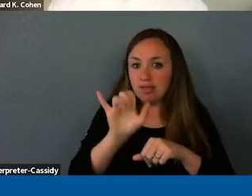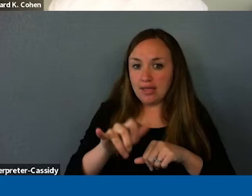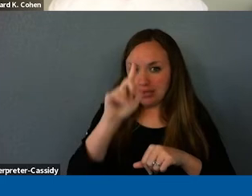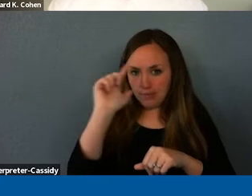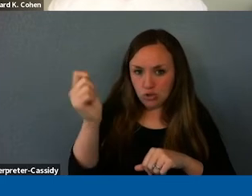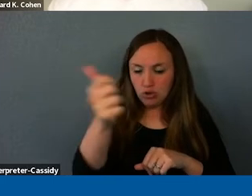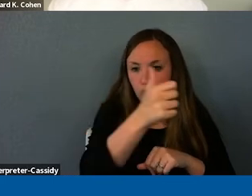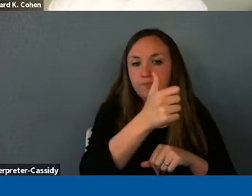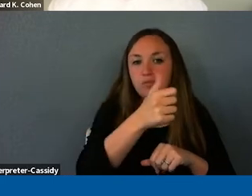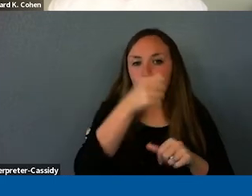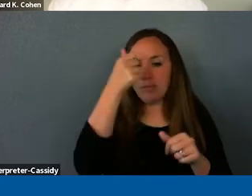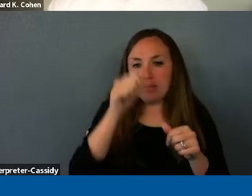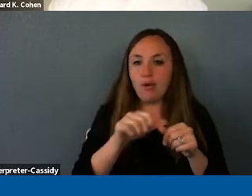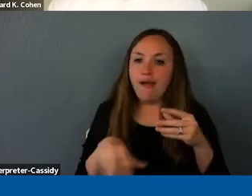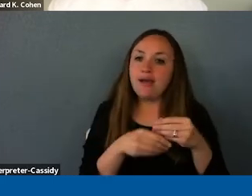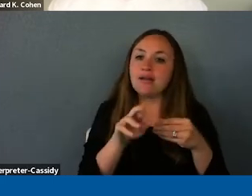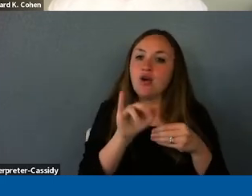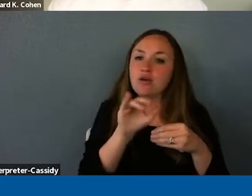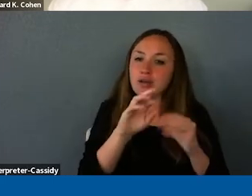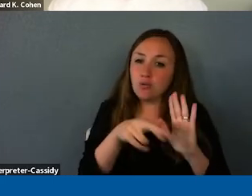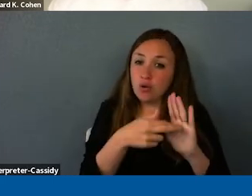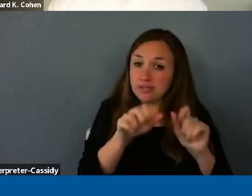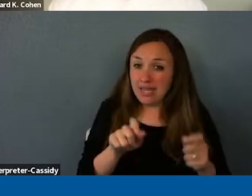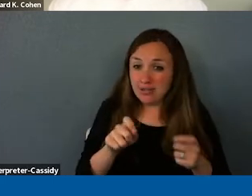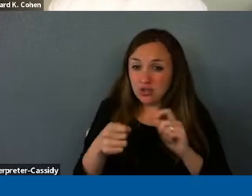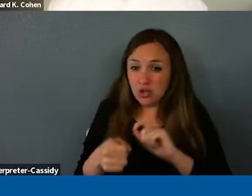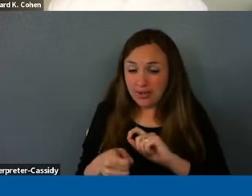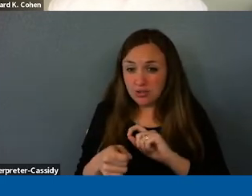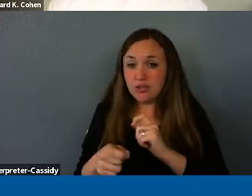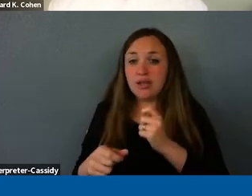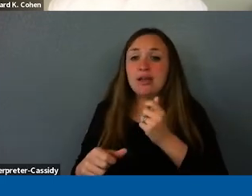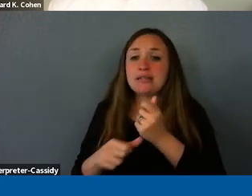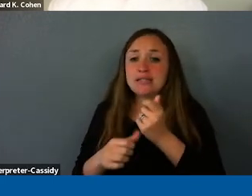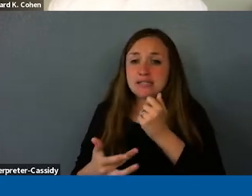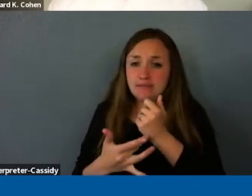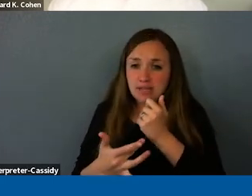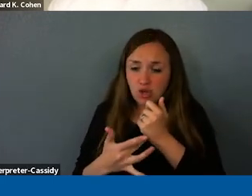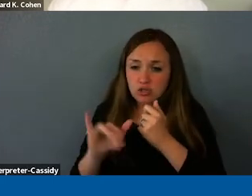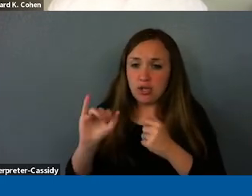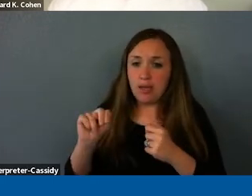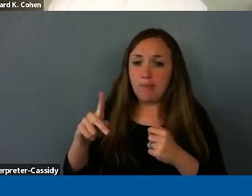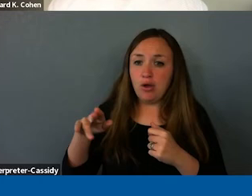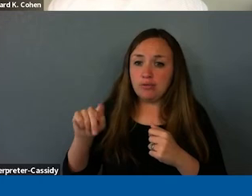Keep in mind that adding ARIA roles may change assistive technology input modes. And usage of certain keys will be expected.